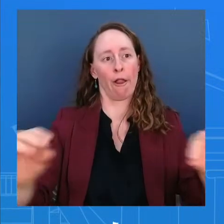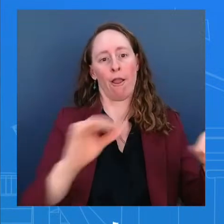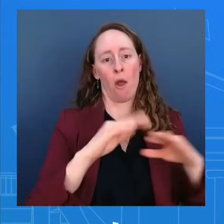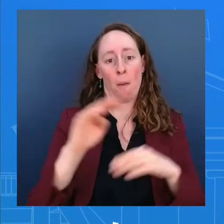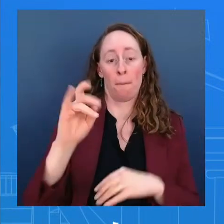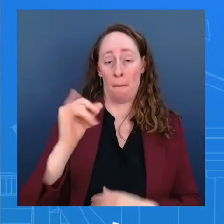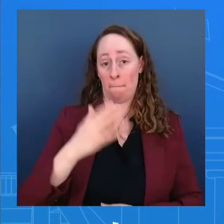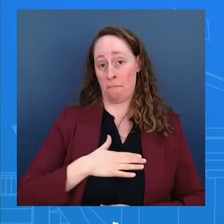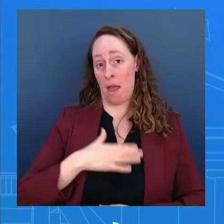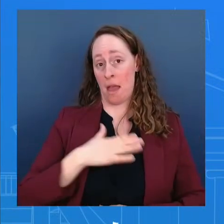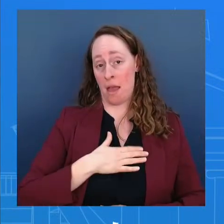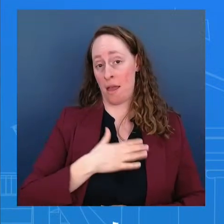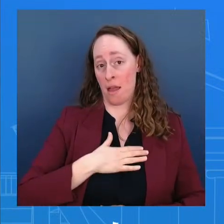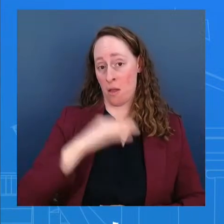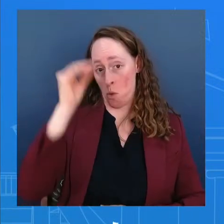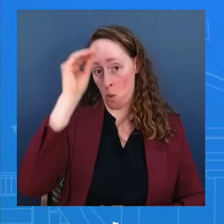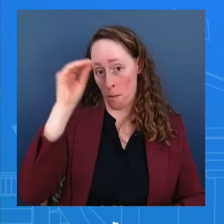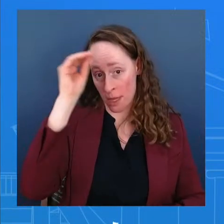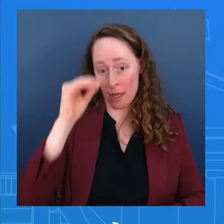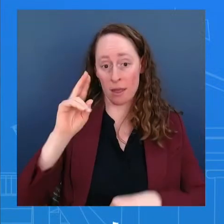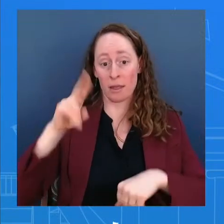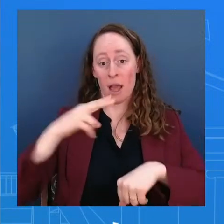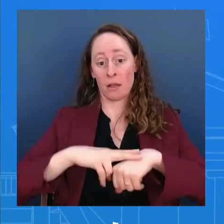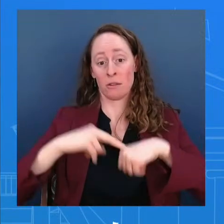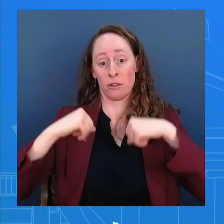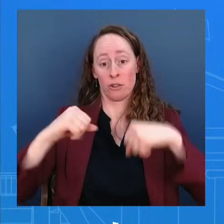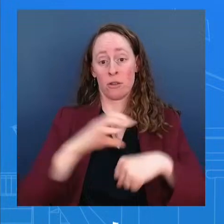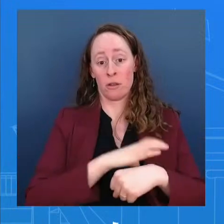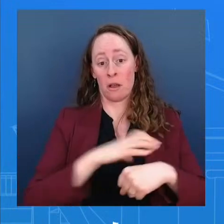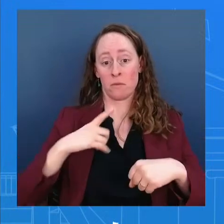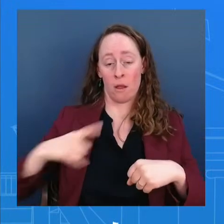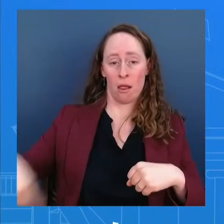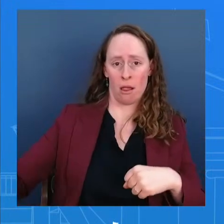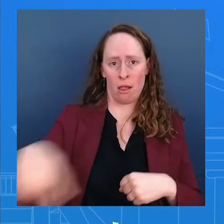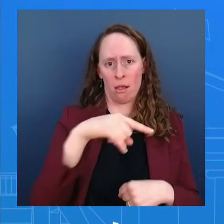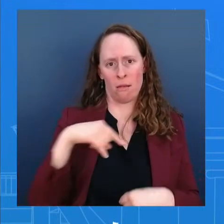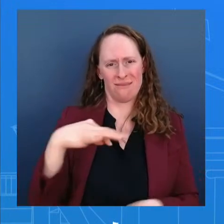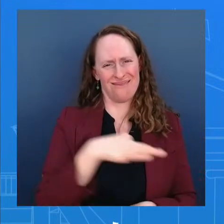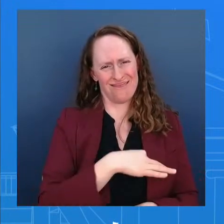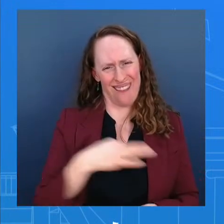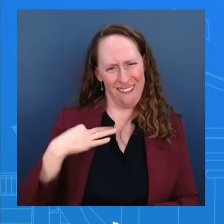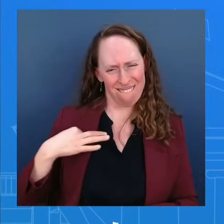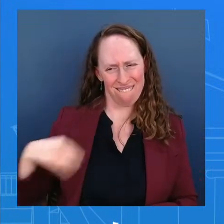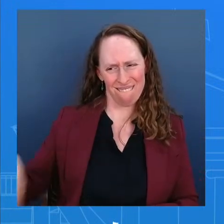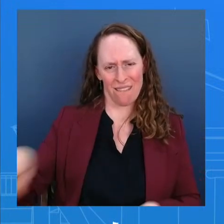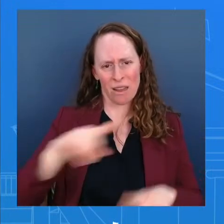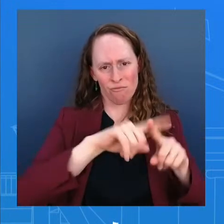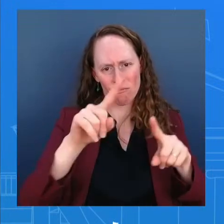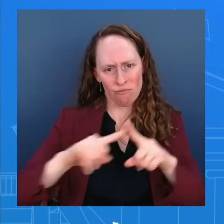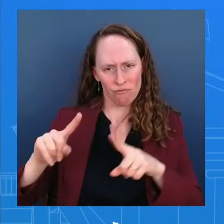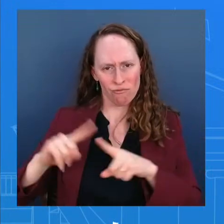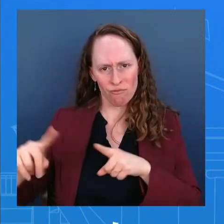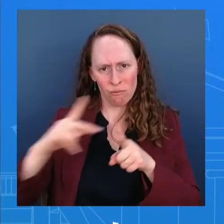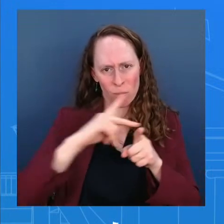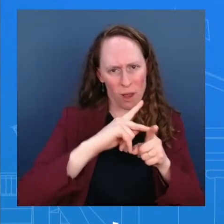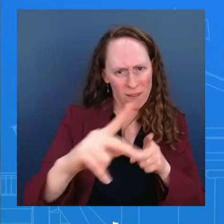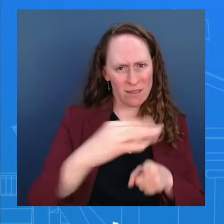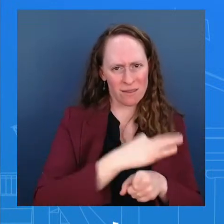is made up of career professionals, by and large. There’s a small number of political appointees who will leave when this administration leaves,